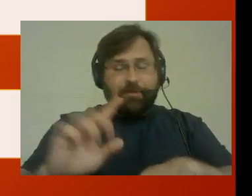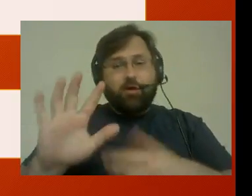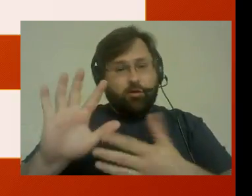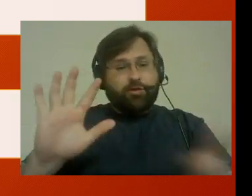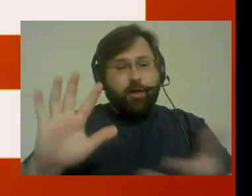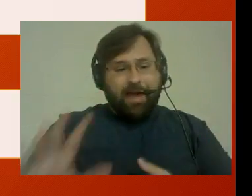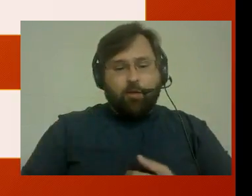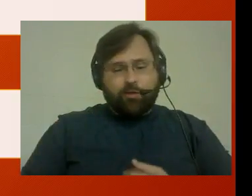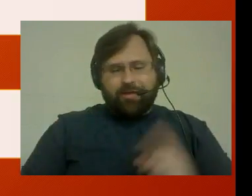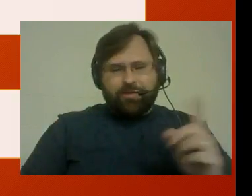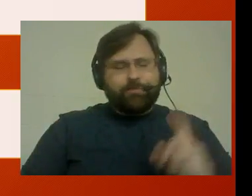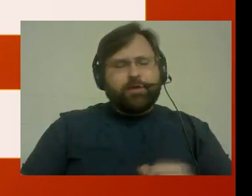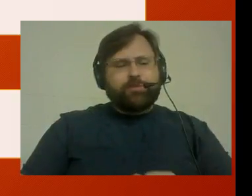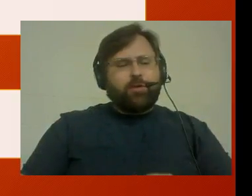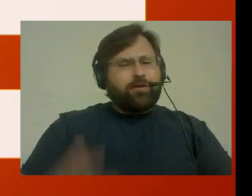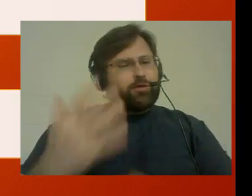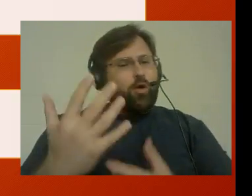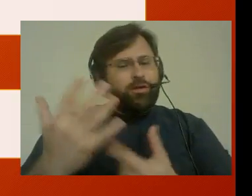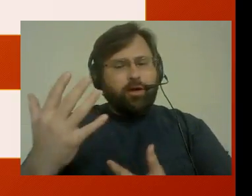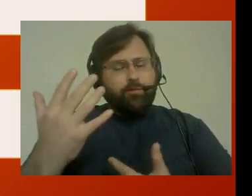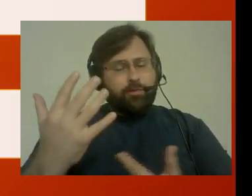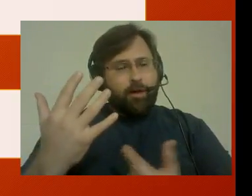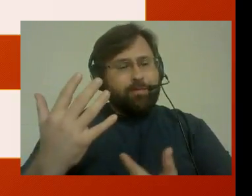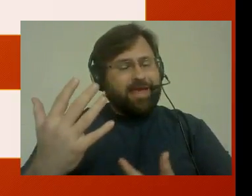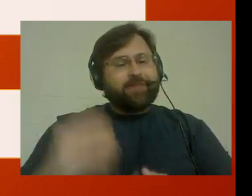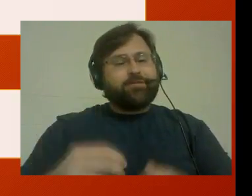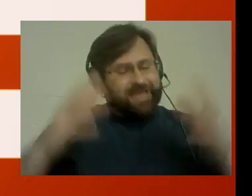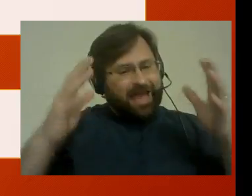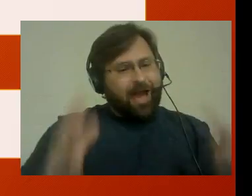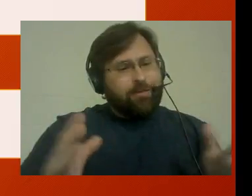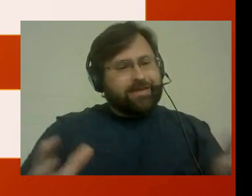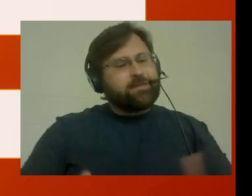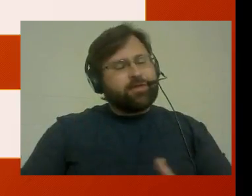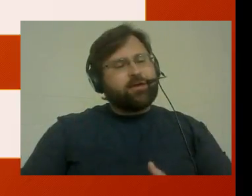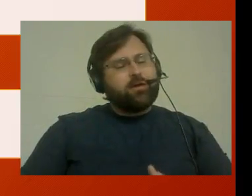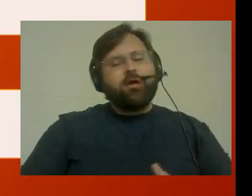with the palms outward method to be aware that you only want the palm in if you're saying how many of something